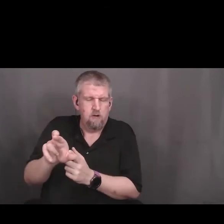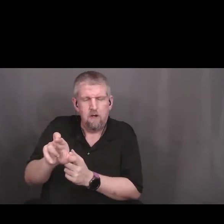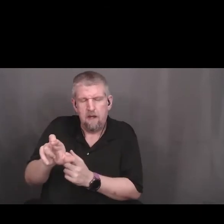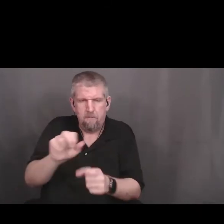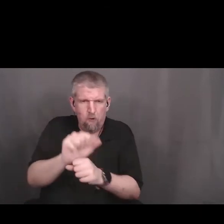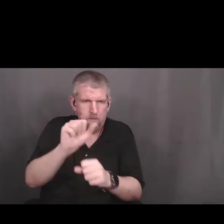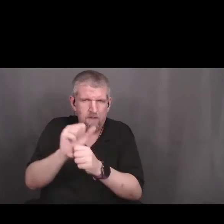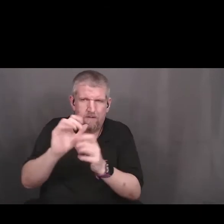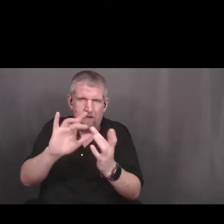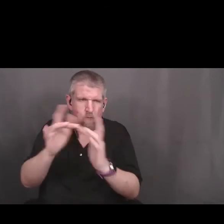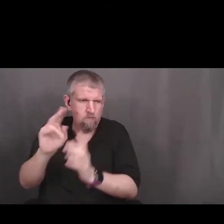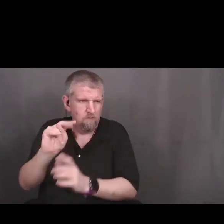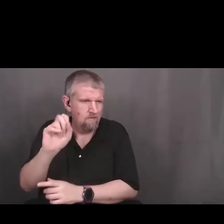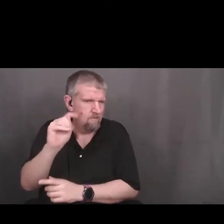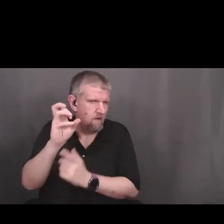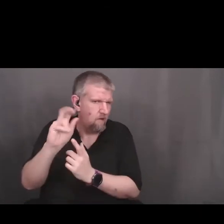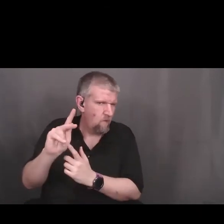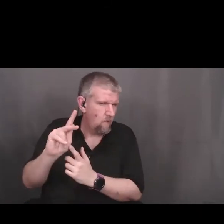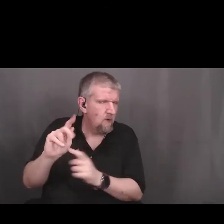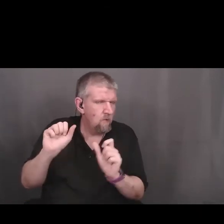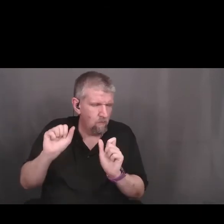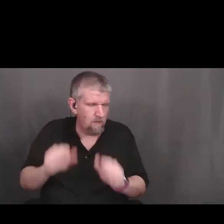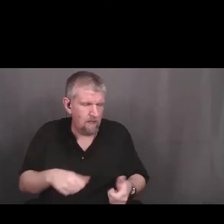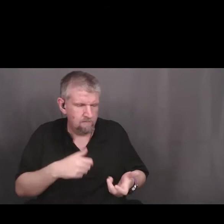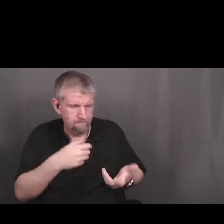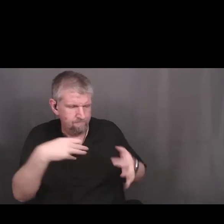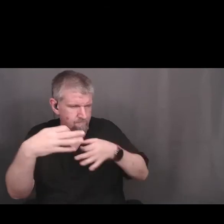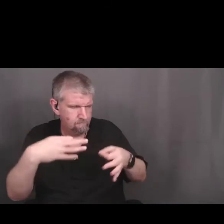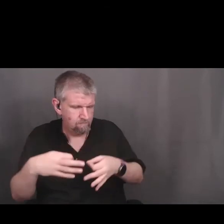which is sort of the flip side of vocational rehab services.